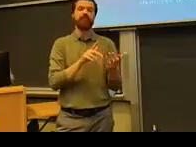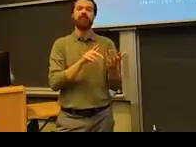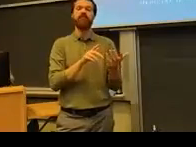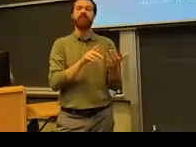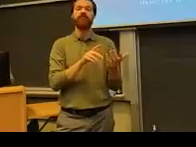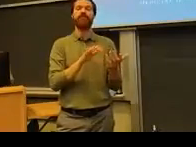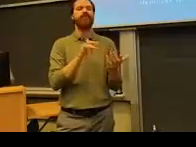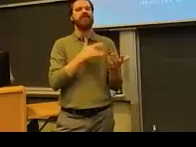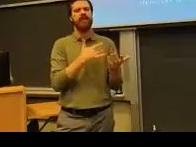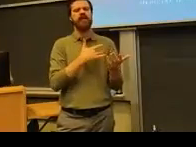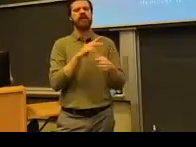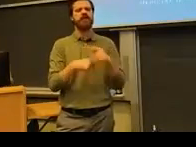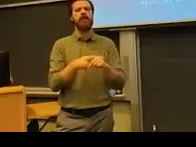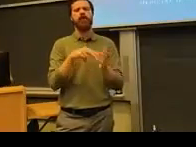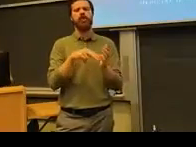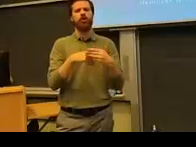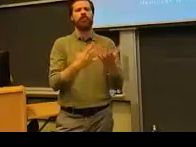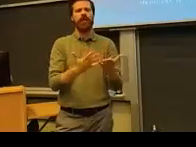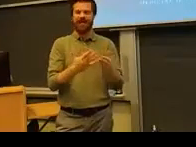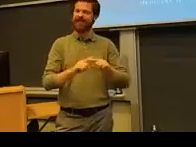the type of nursing that we're providing can be a lot different than what we're providing